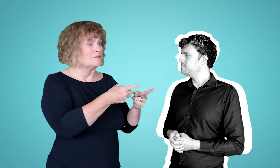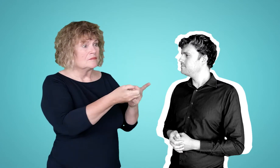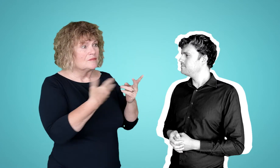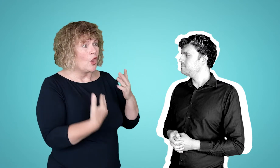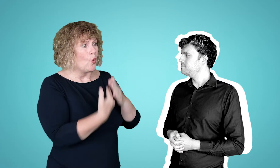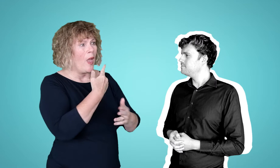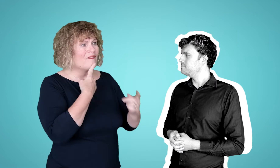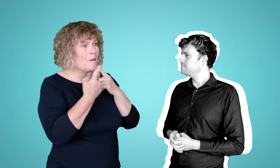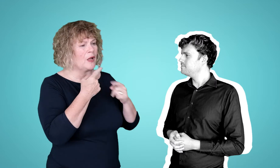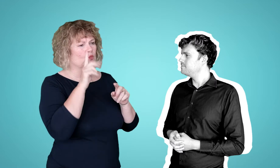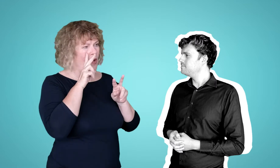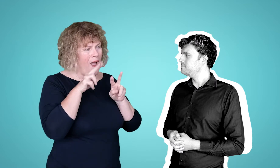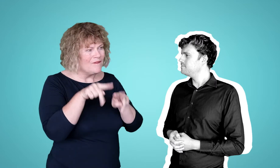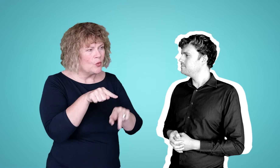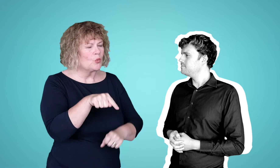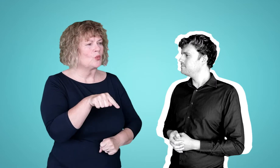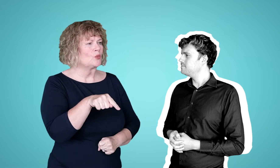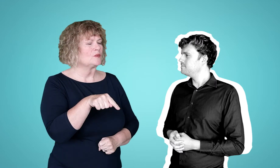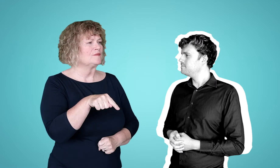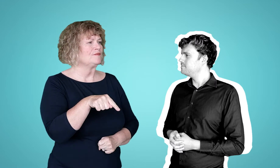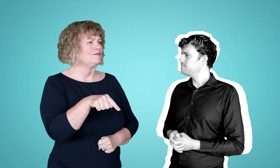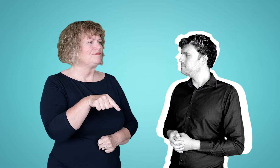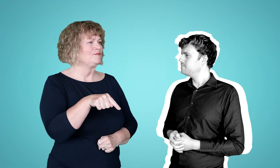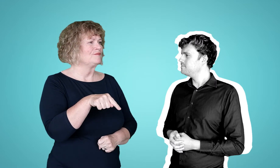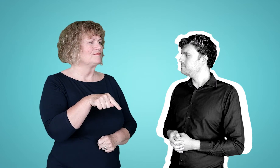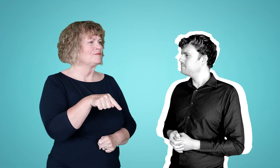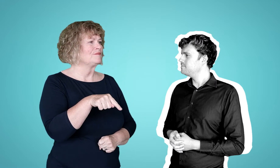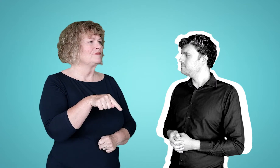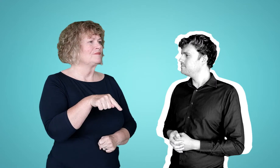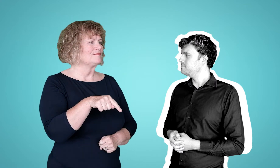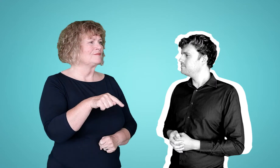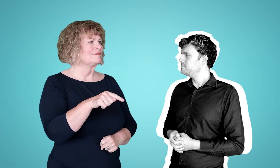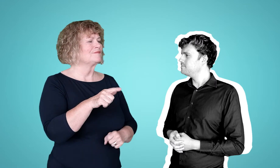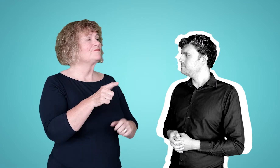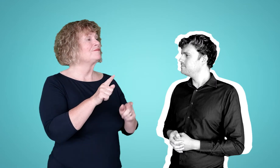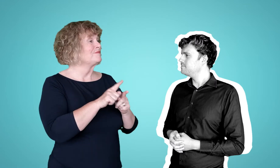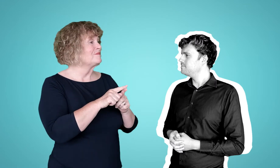Any new information you provide.